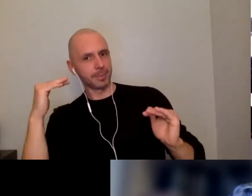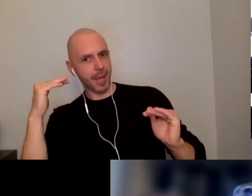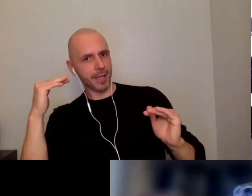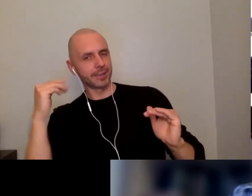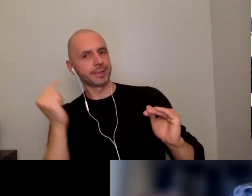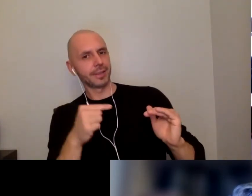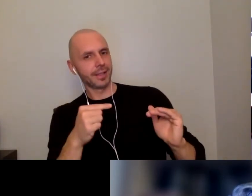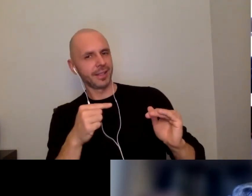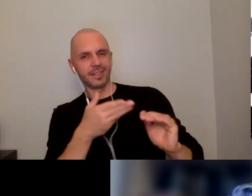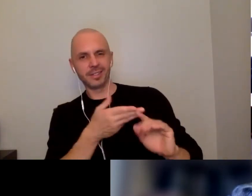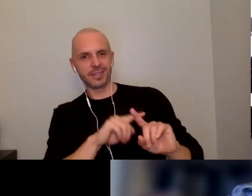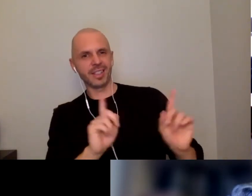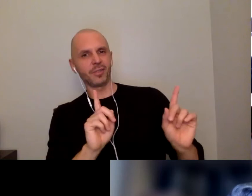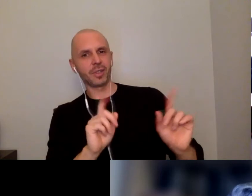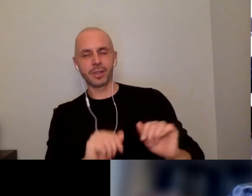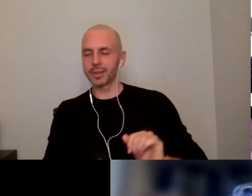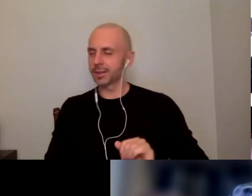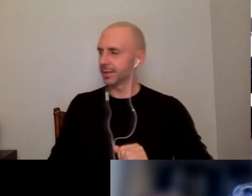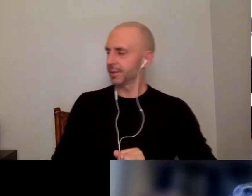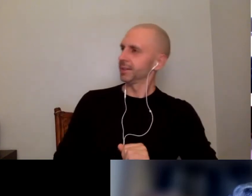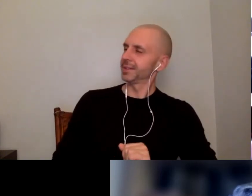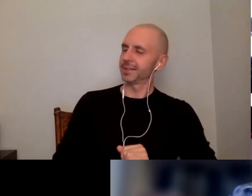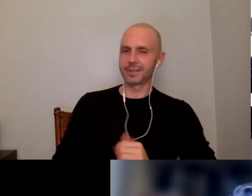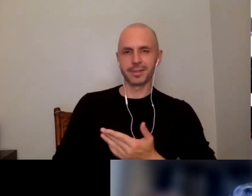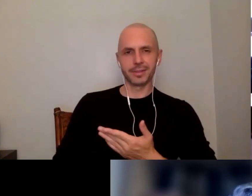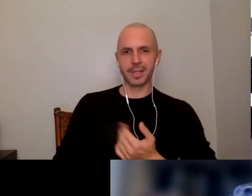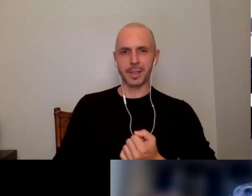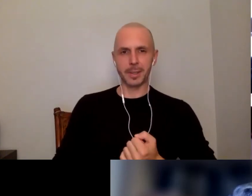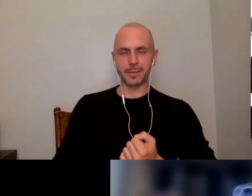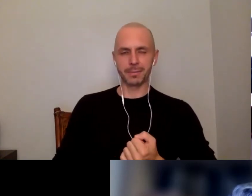you know i don't know why i wanted to know why about you know this colonial violence and so she